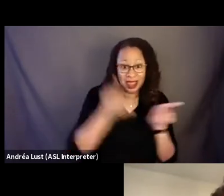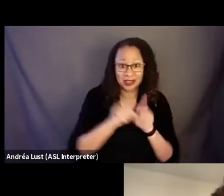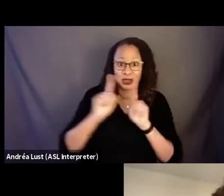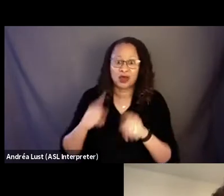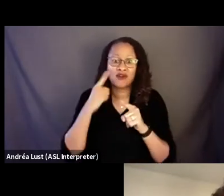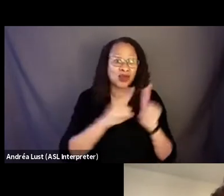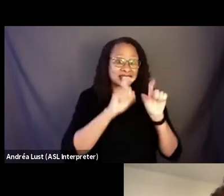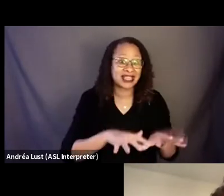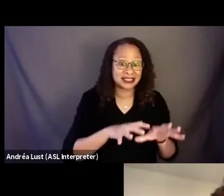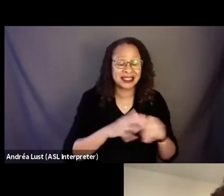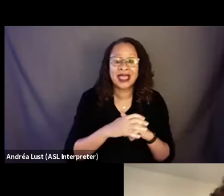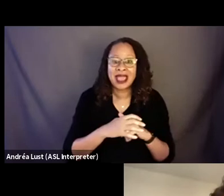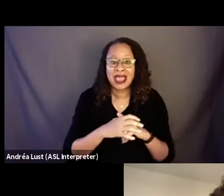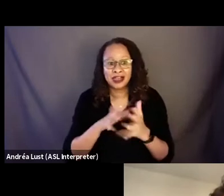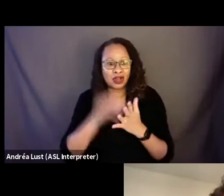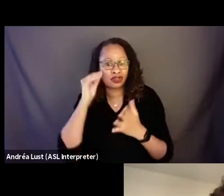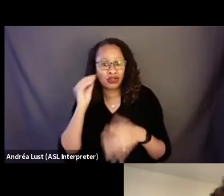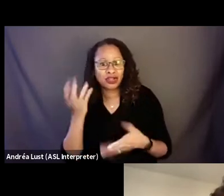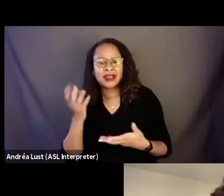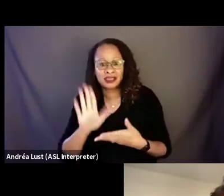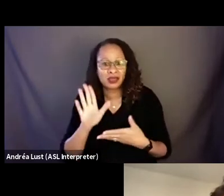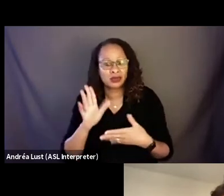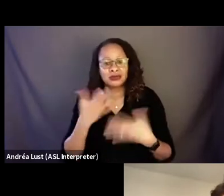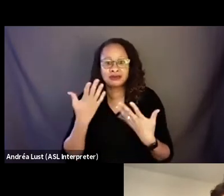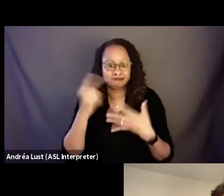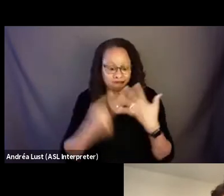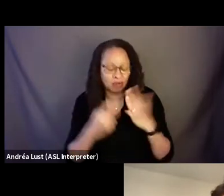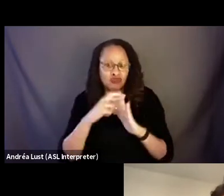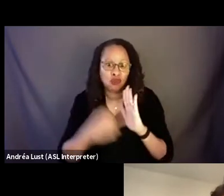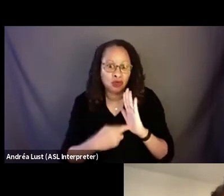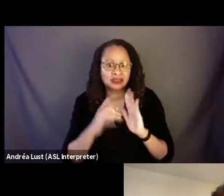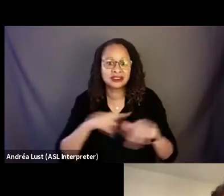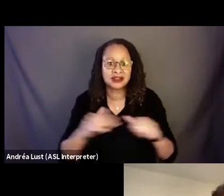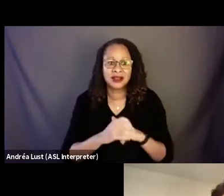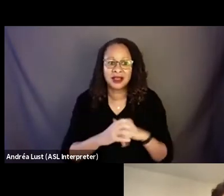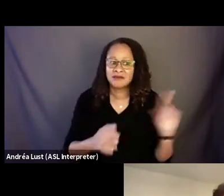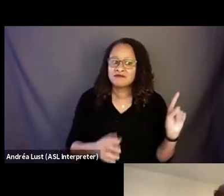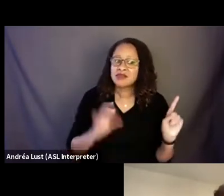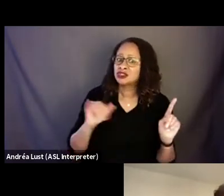I hadn't even thought about getting footage across the borders. I mean, I was just thinking about protecting your subjects,